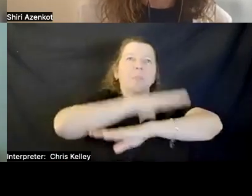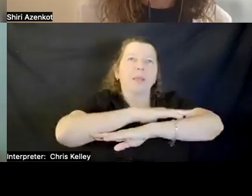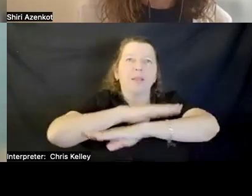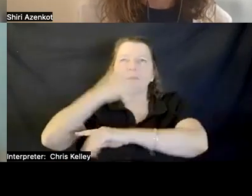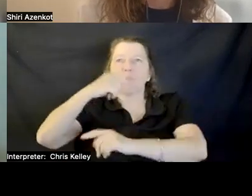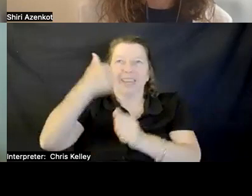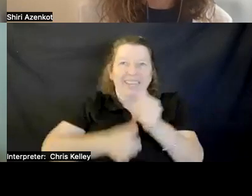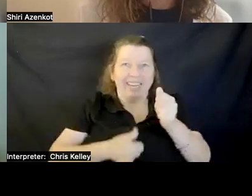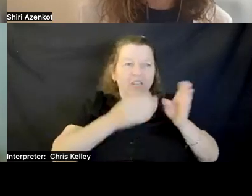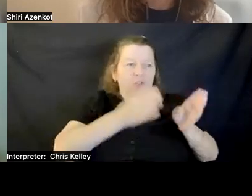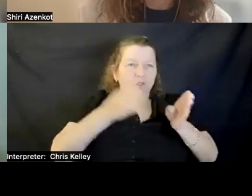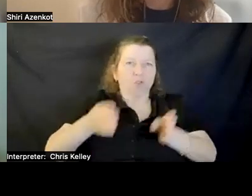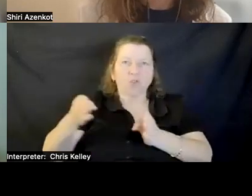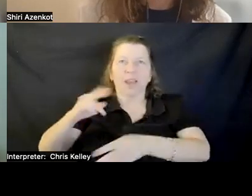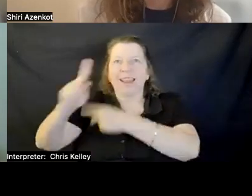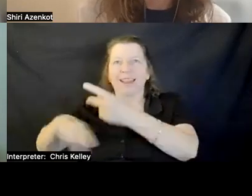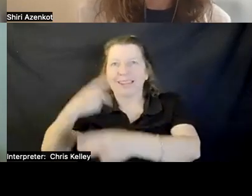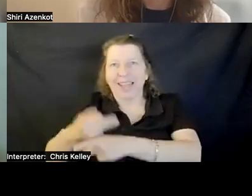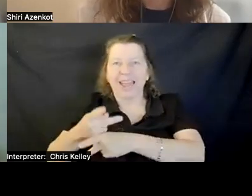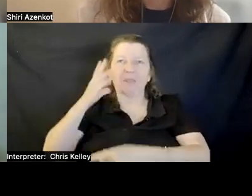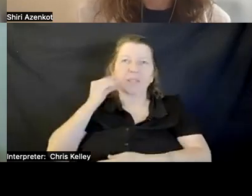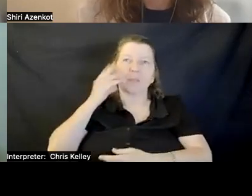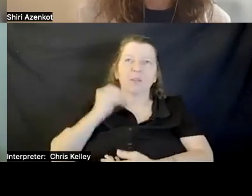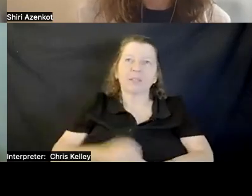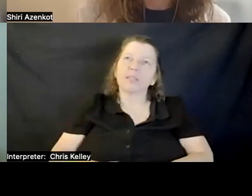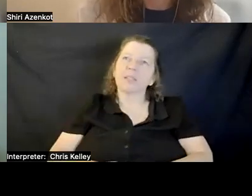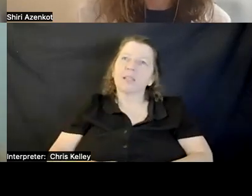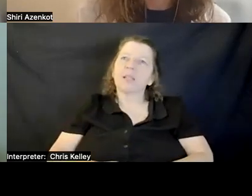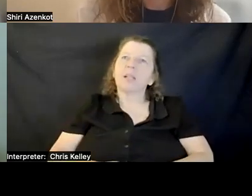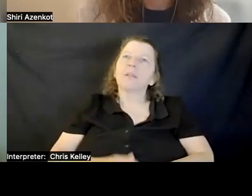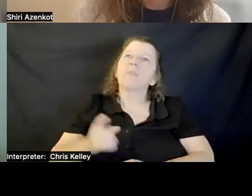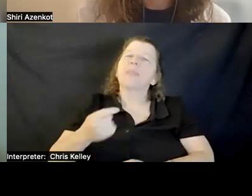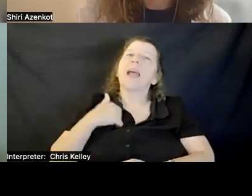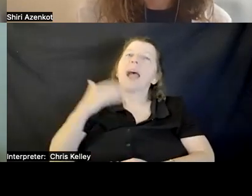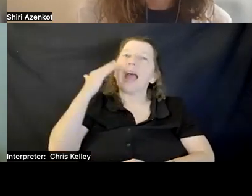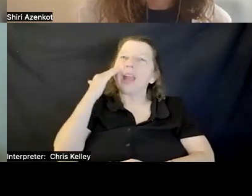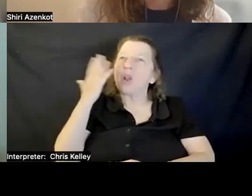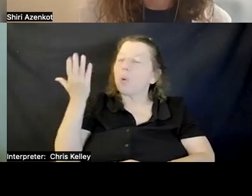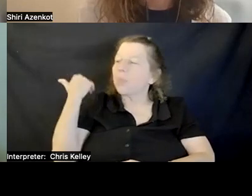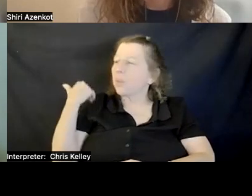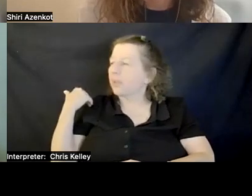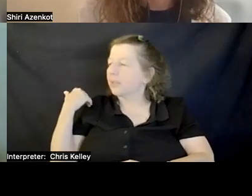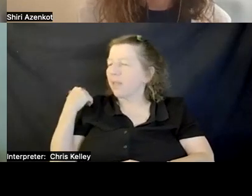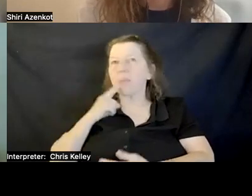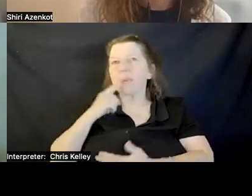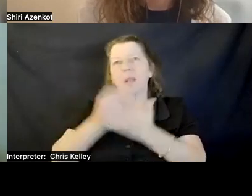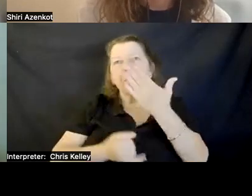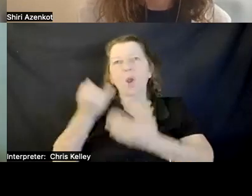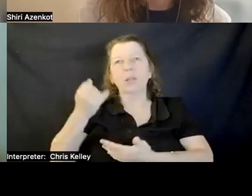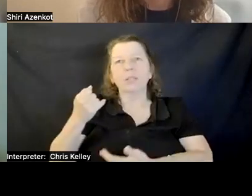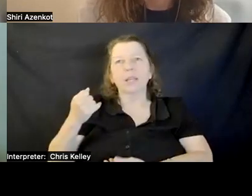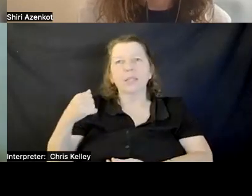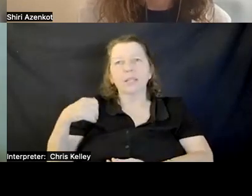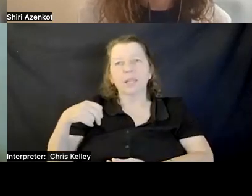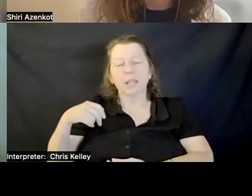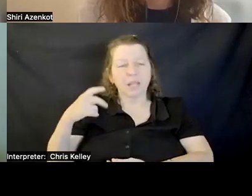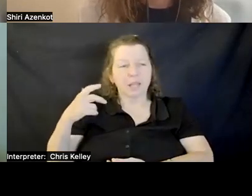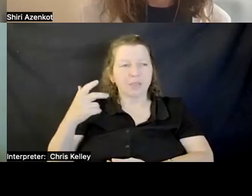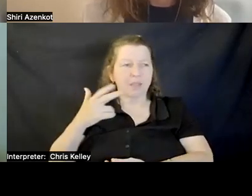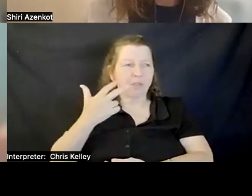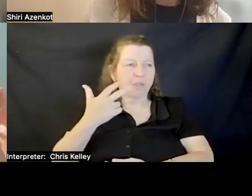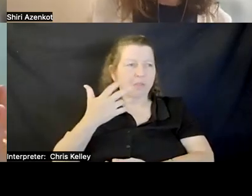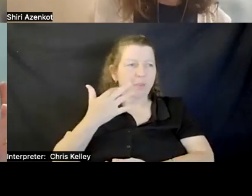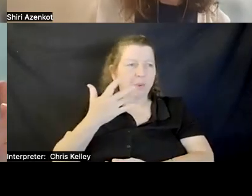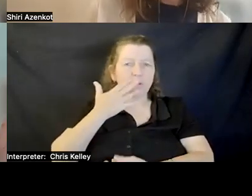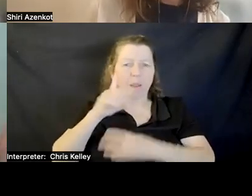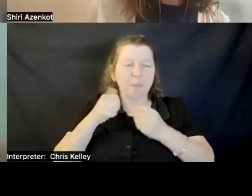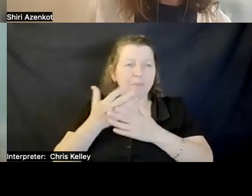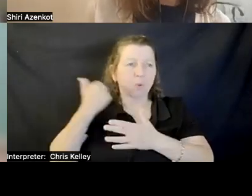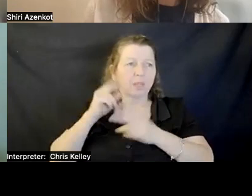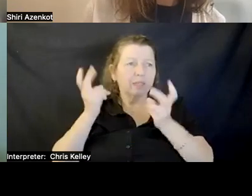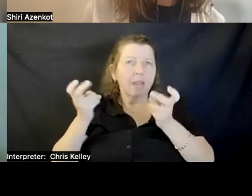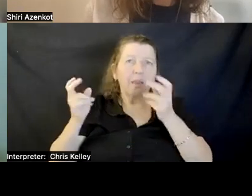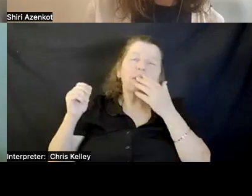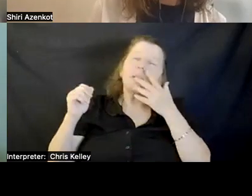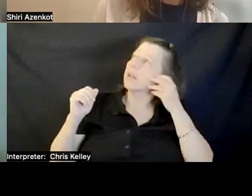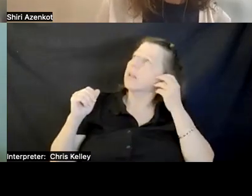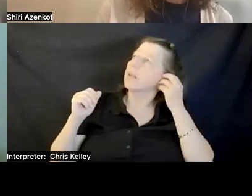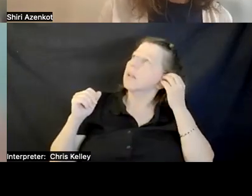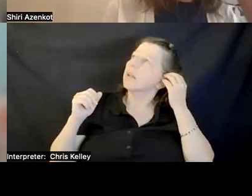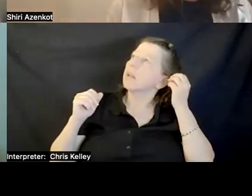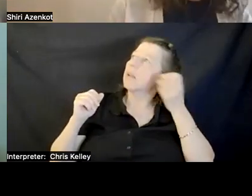certain types of experiences? I know there was this project that if you say a word,